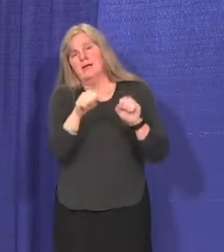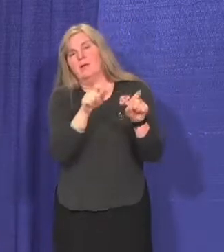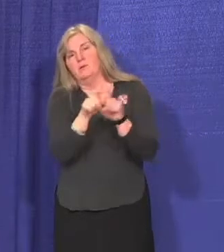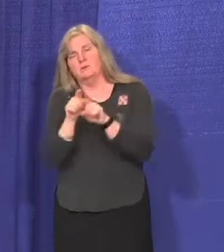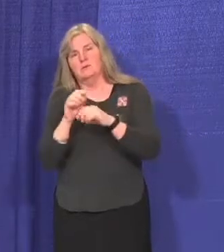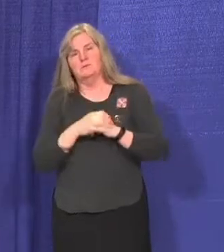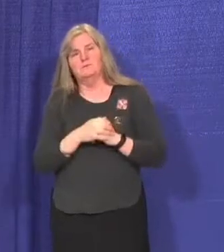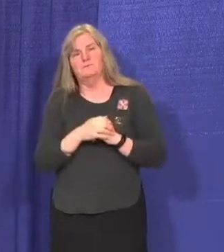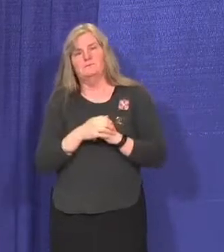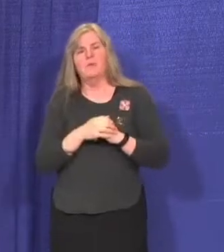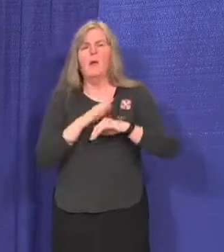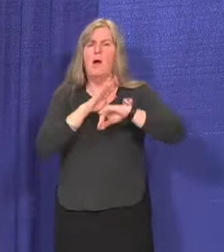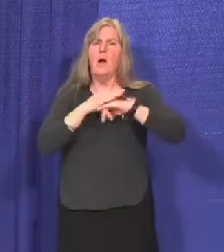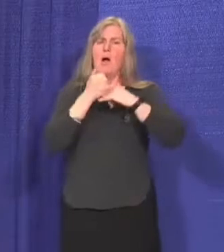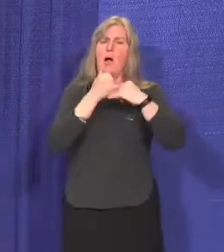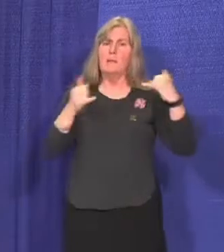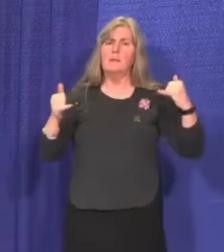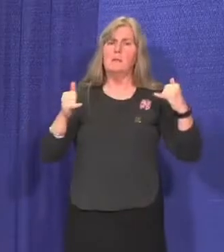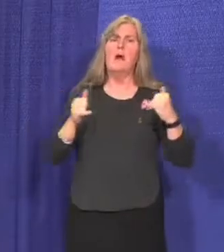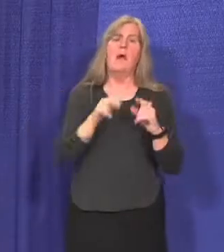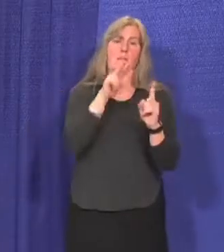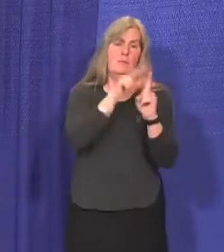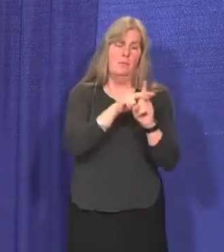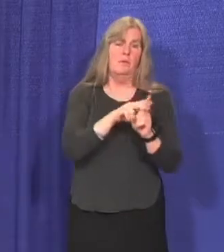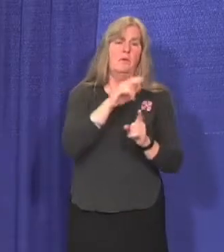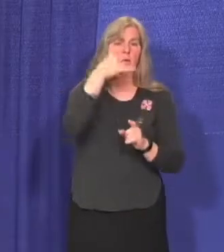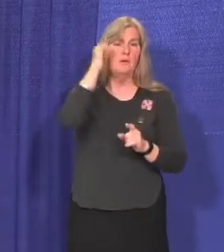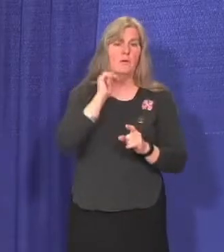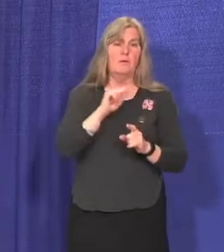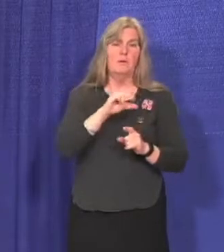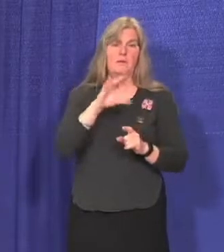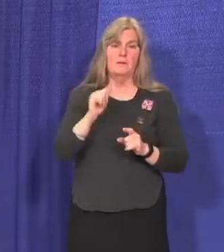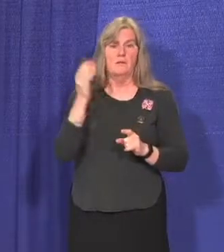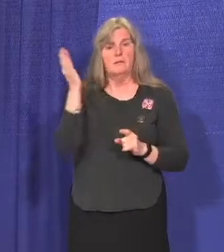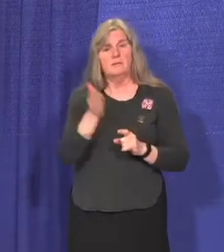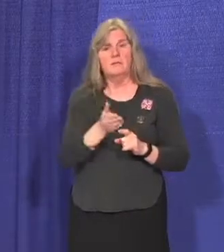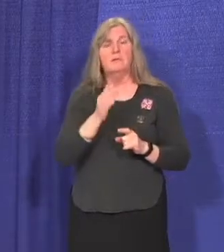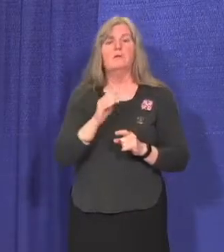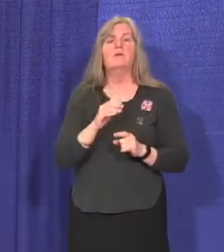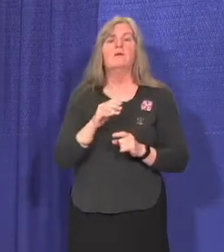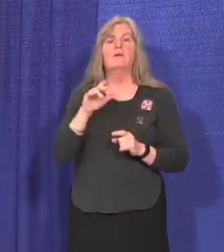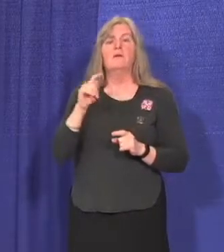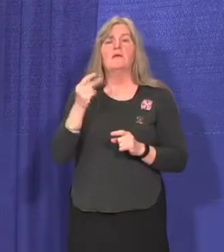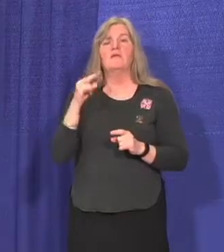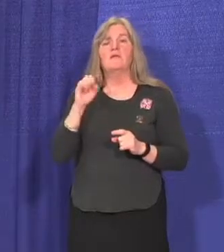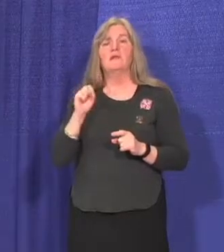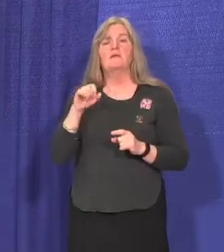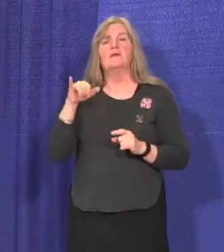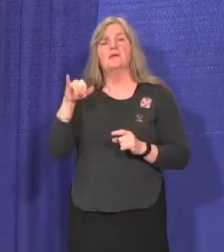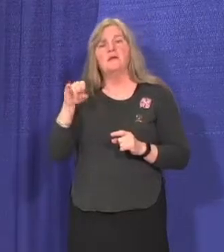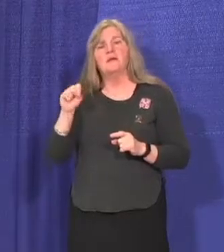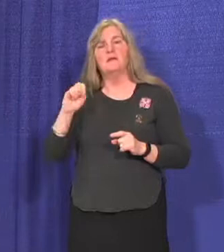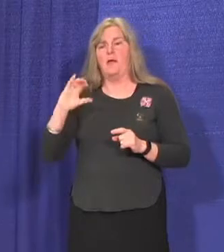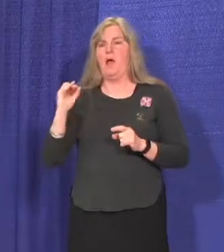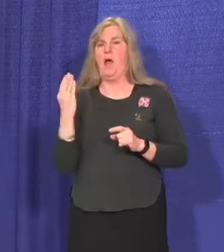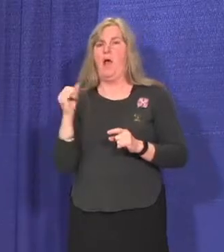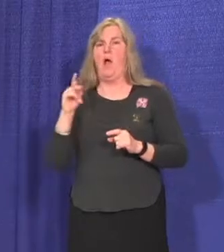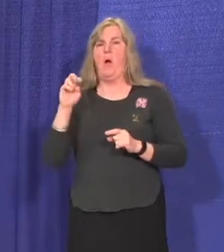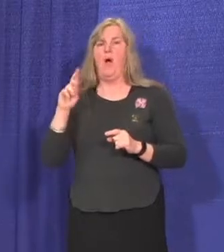strongly encourage anyone who is not received the vaccine to book an appointment. The clinic in Whitehorse is